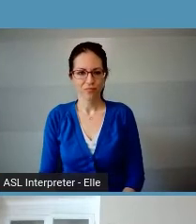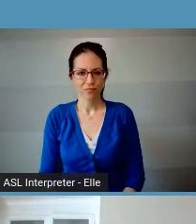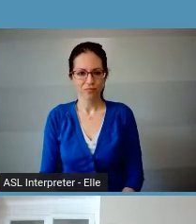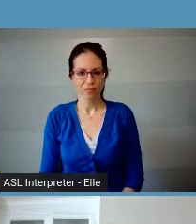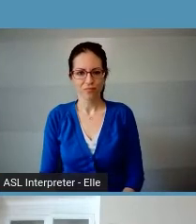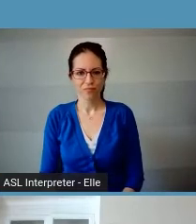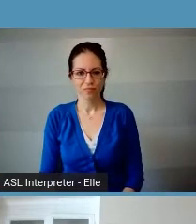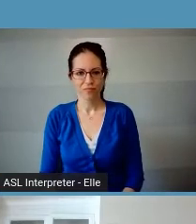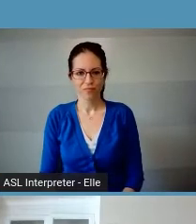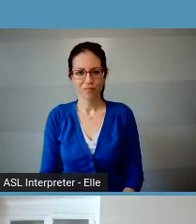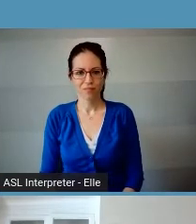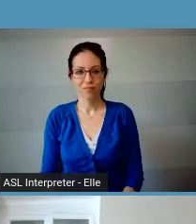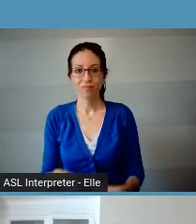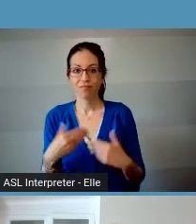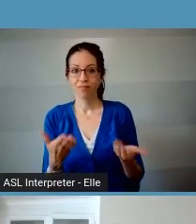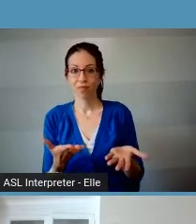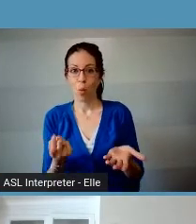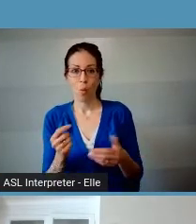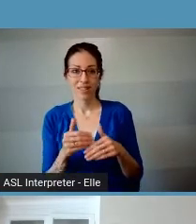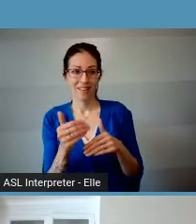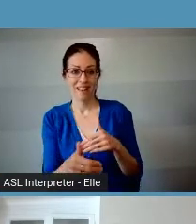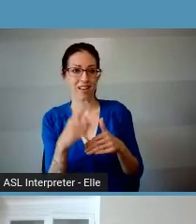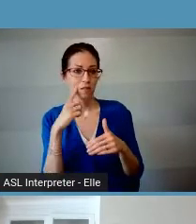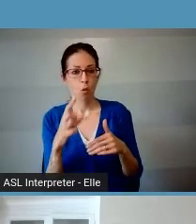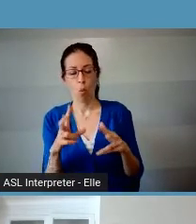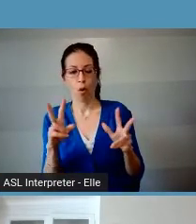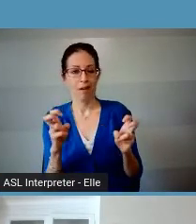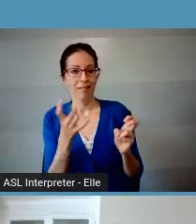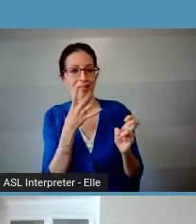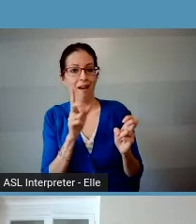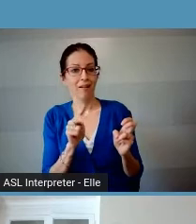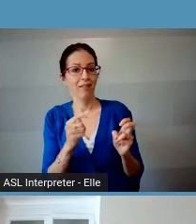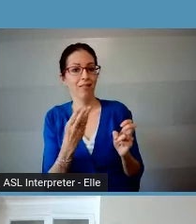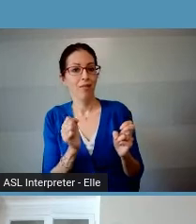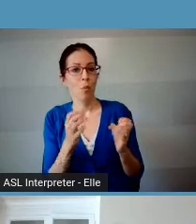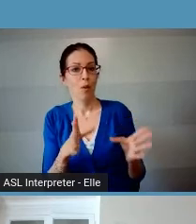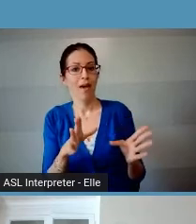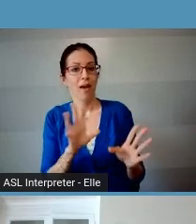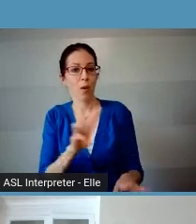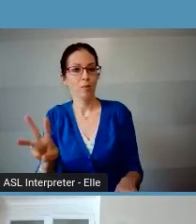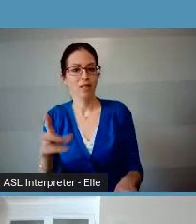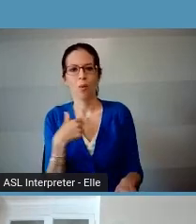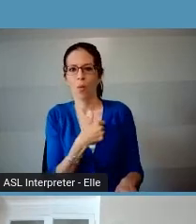What is next for the Lighting The Way website? We want to augment the profiles to be more